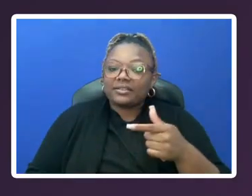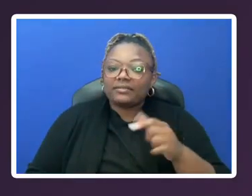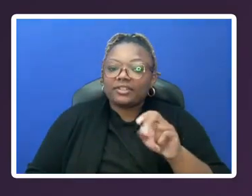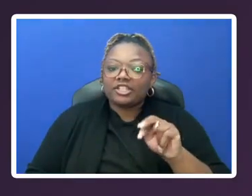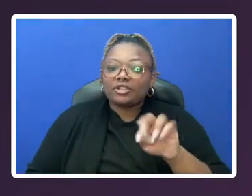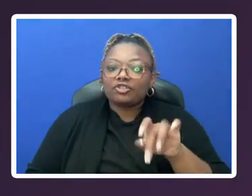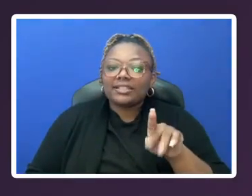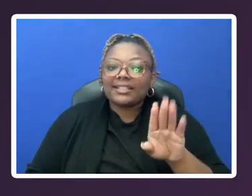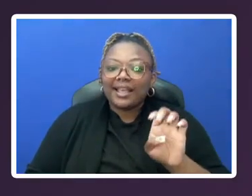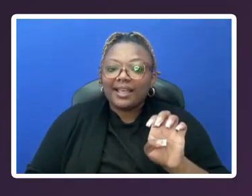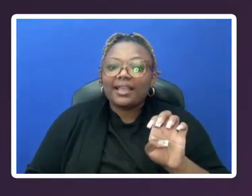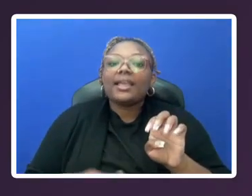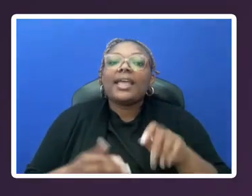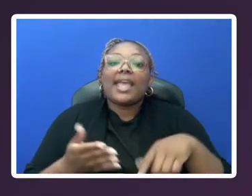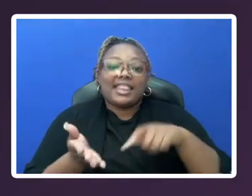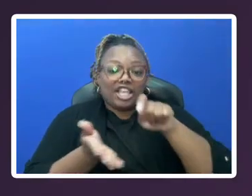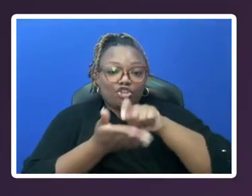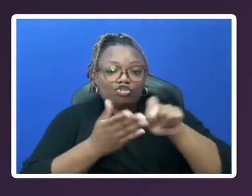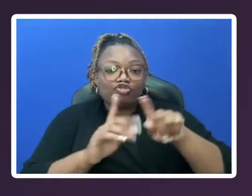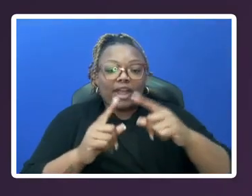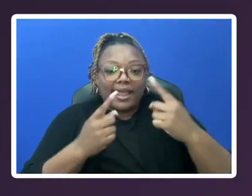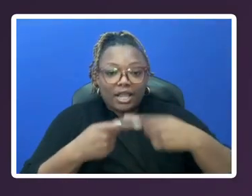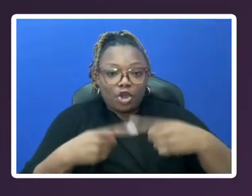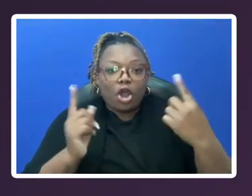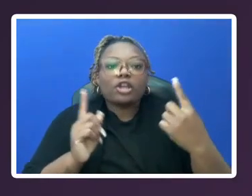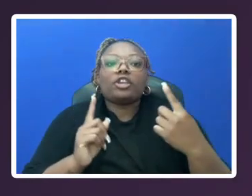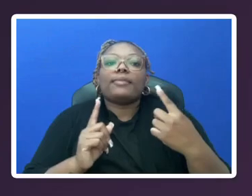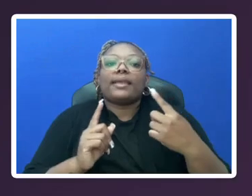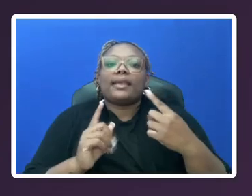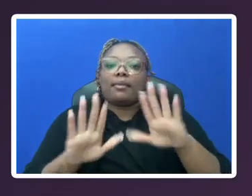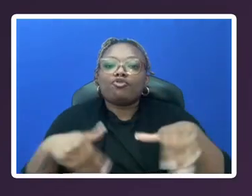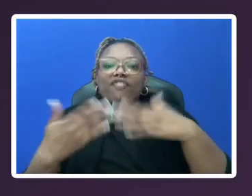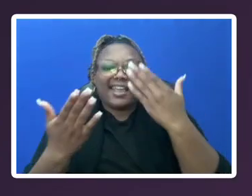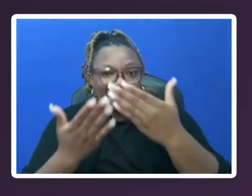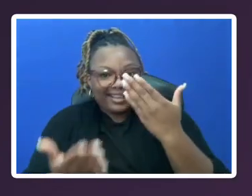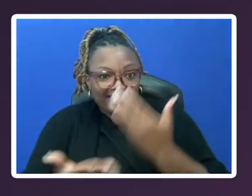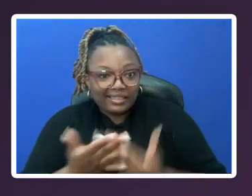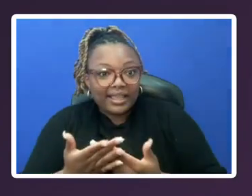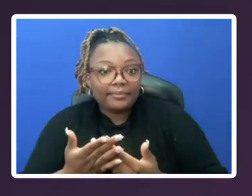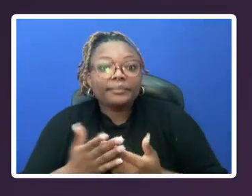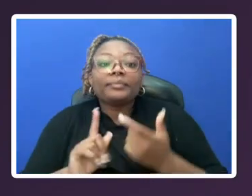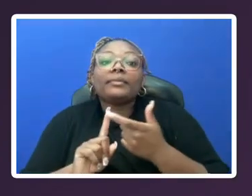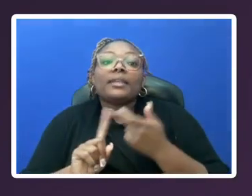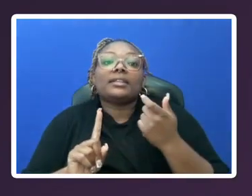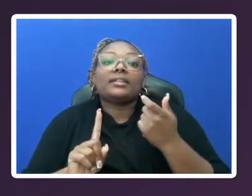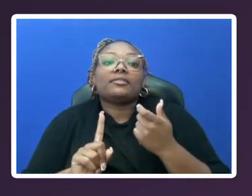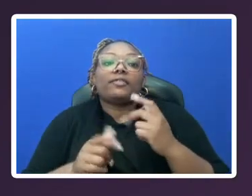argument and sort of build a claim. And these are from, you know, primary and secondary sources.